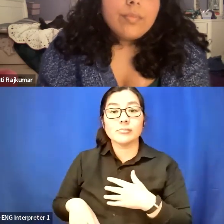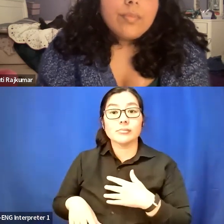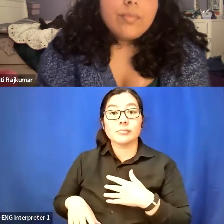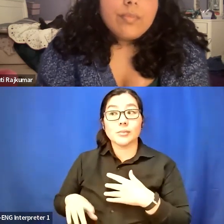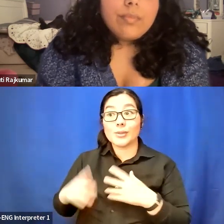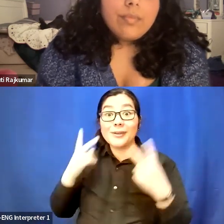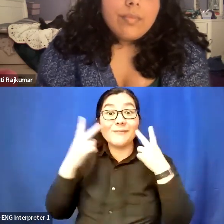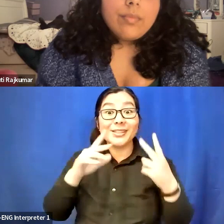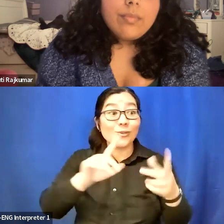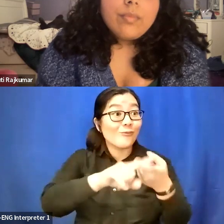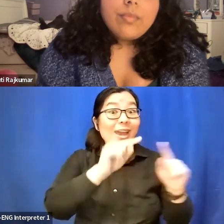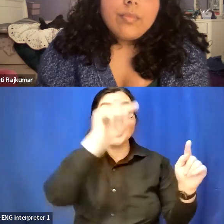basically, they have to come to you.